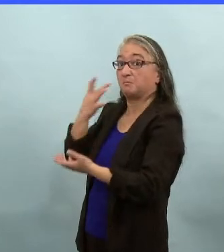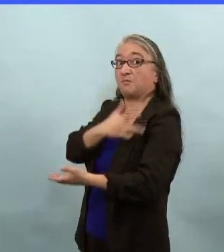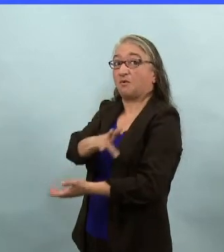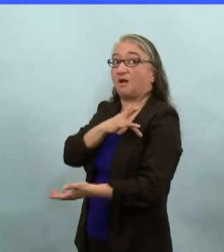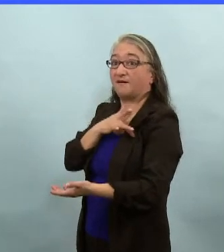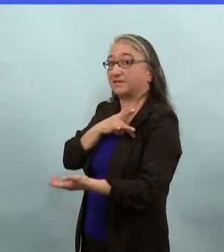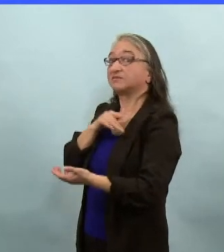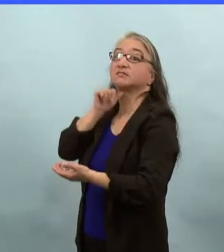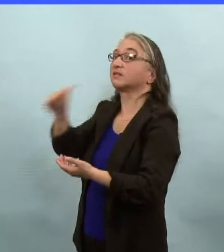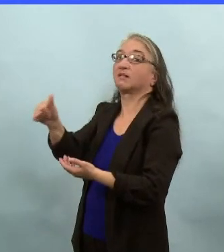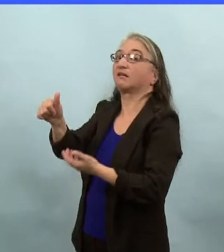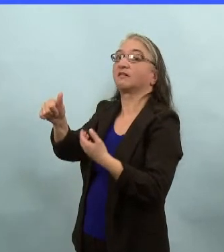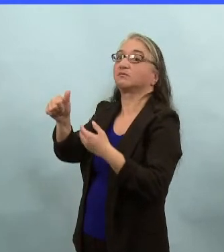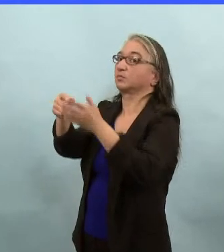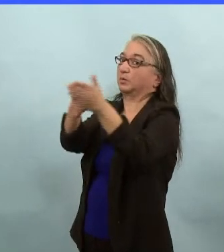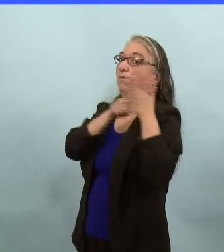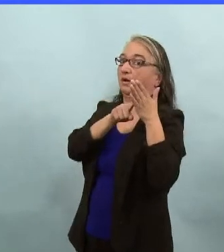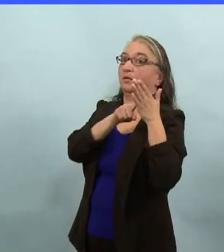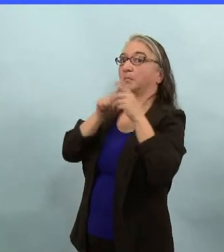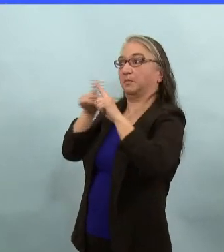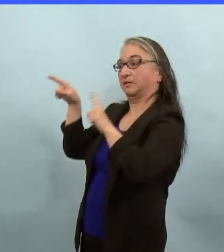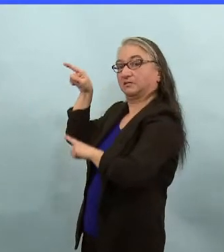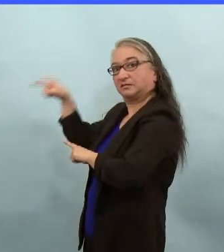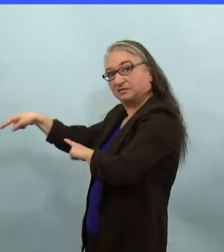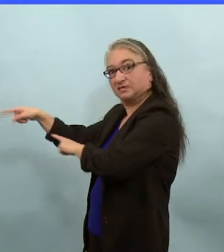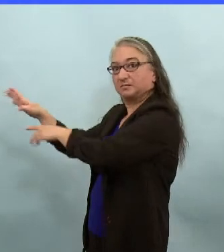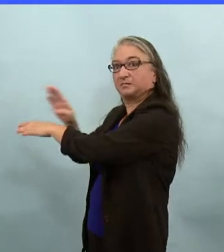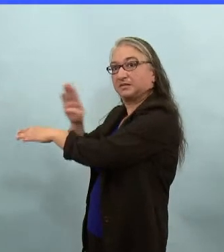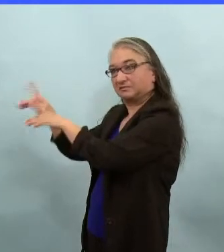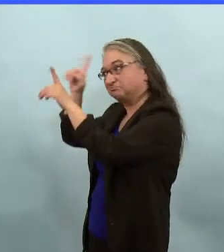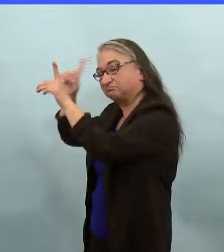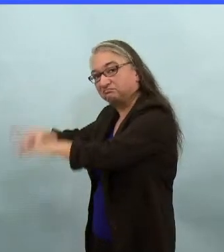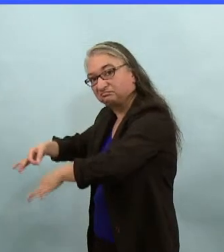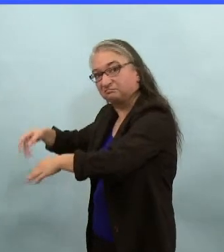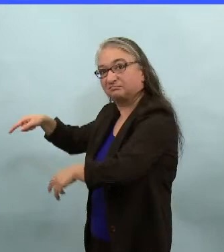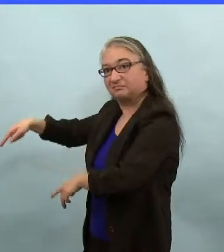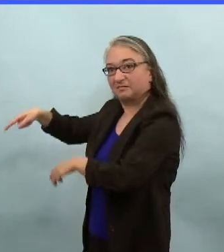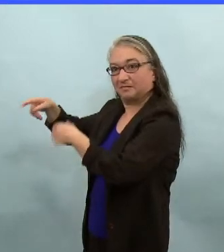action for them there's no support so i i just i don't understand how a business could take